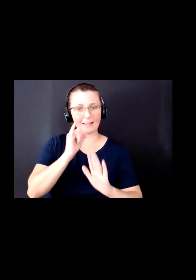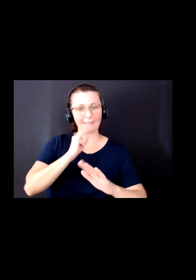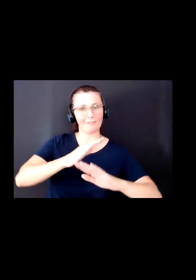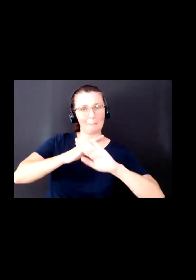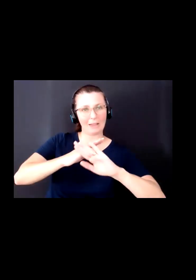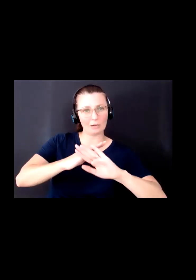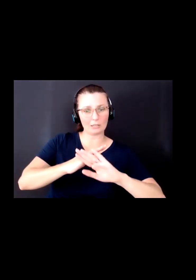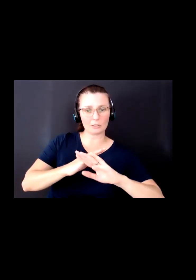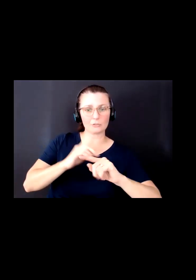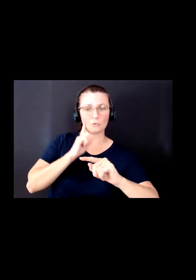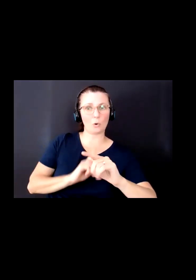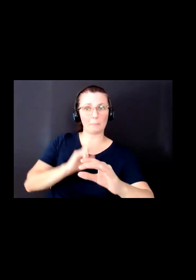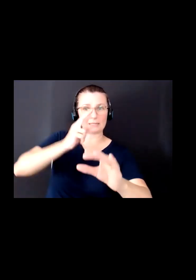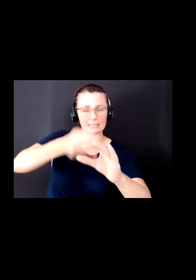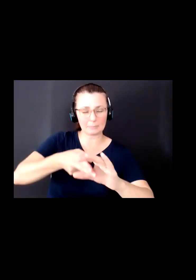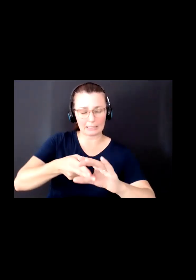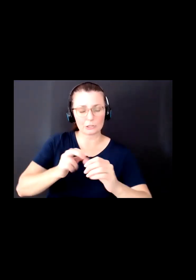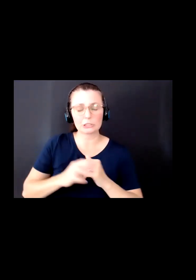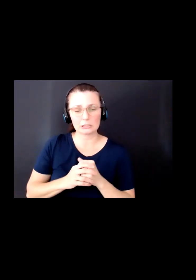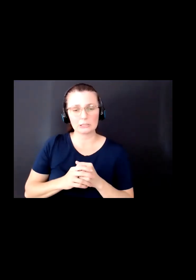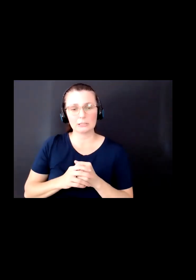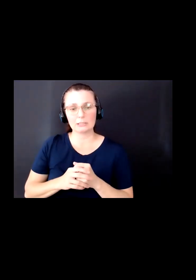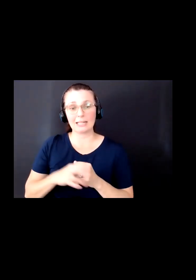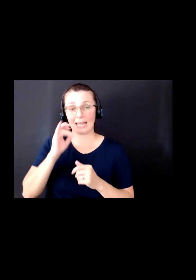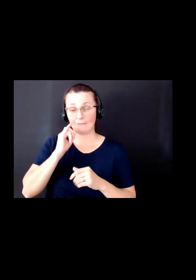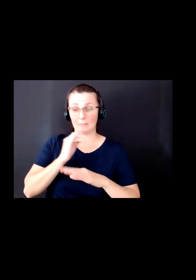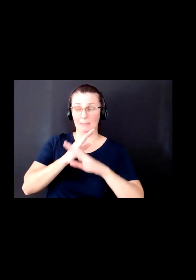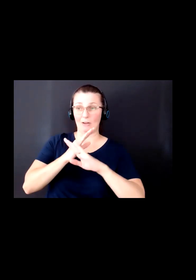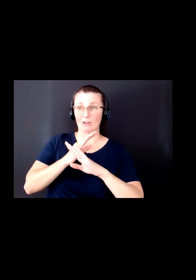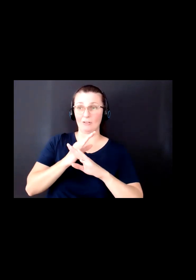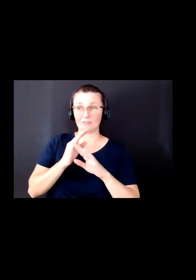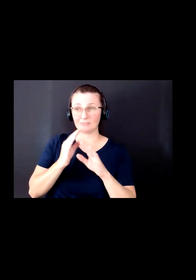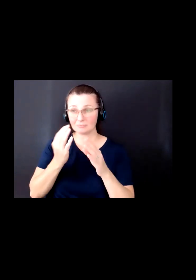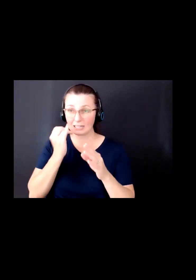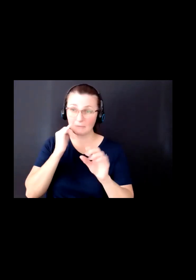those barriers, if possible, need to be fixed. What then happens